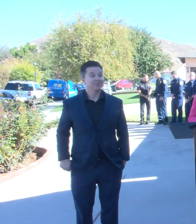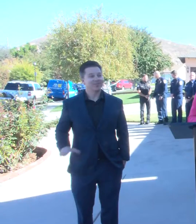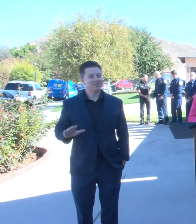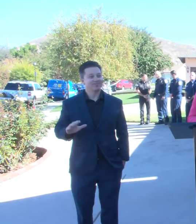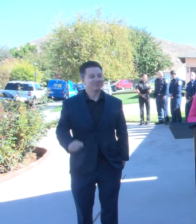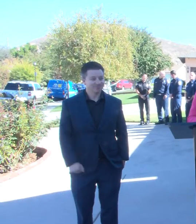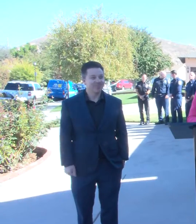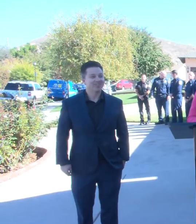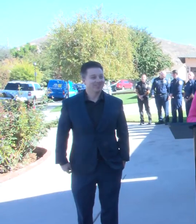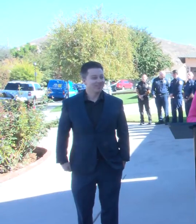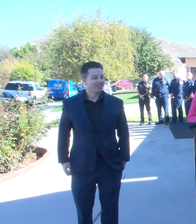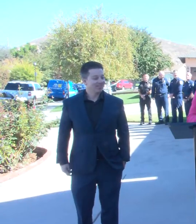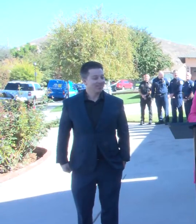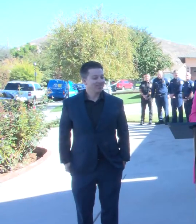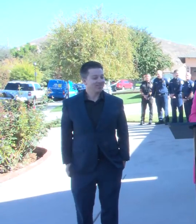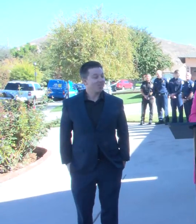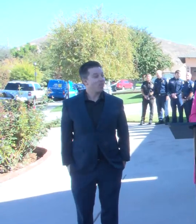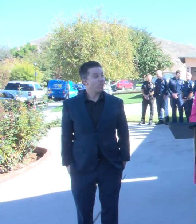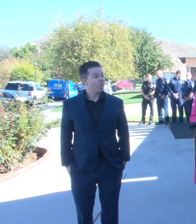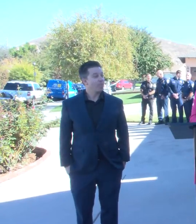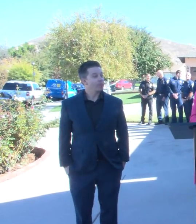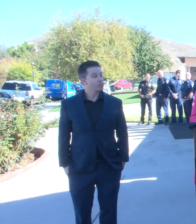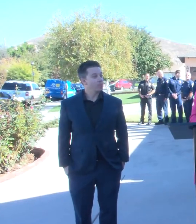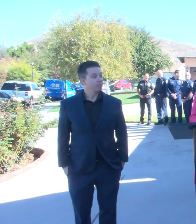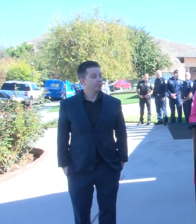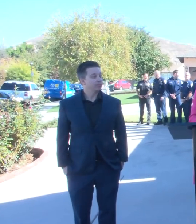owner then colonel scarano and then you're after colonel scarada